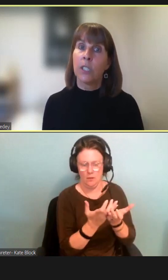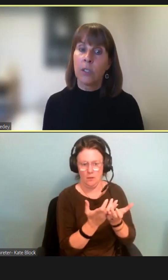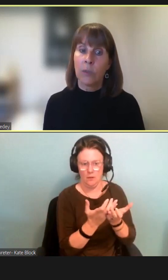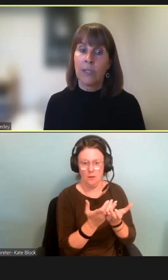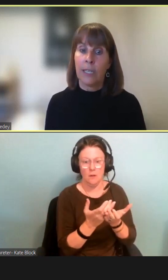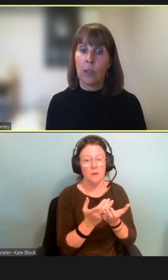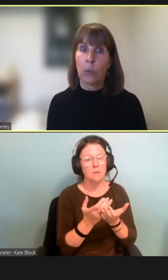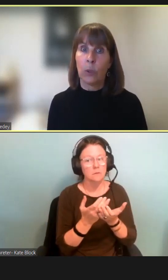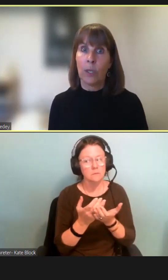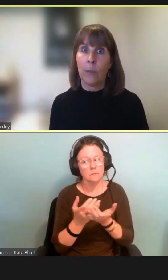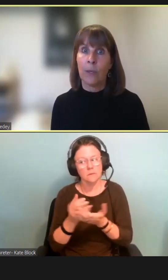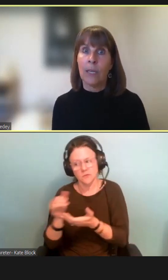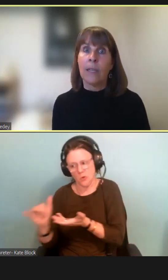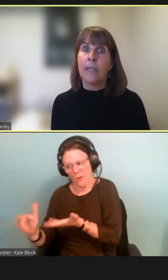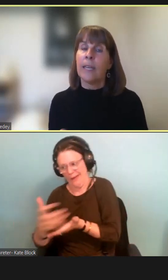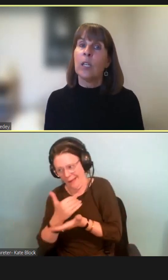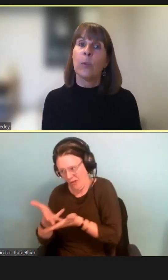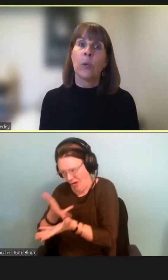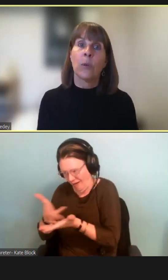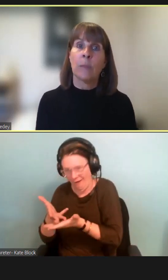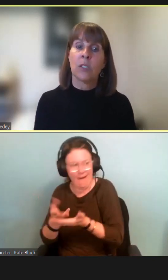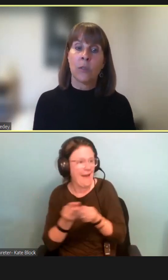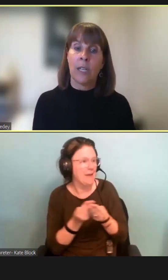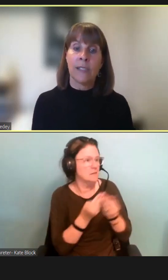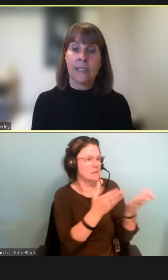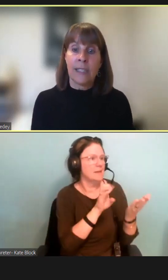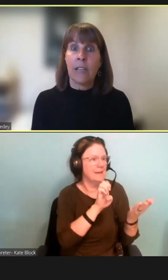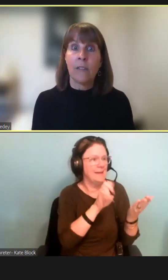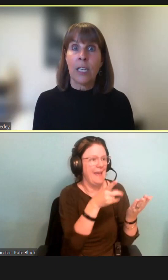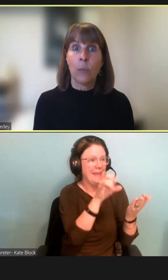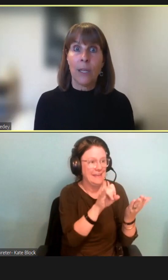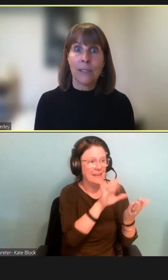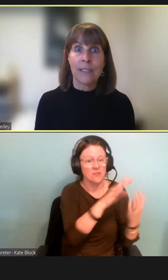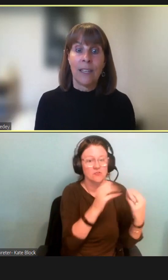with the Eddie program the Eddie program strength is that they have a database